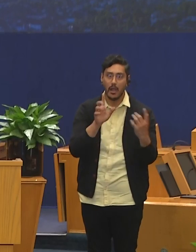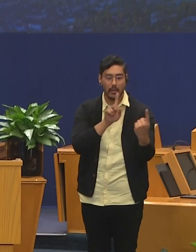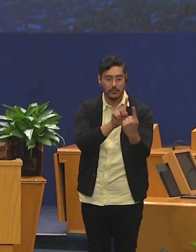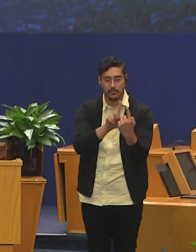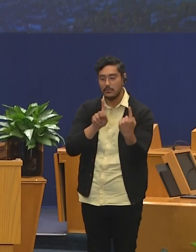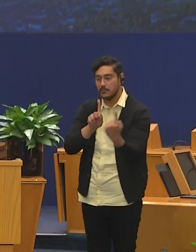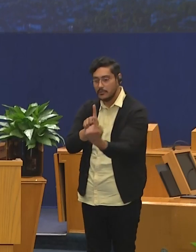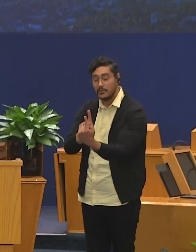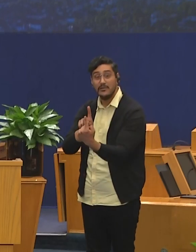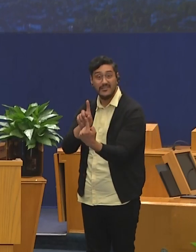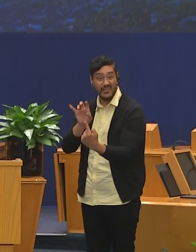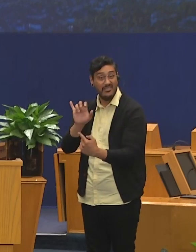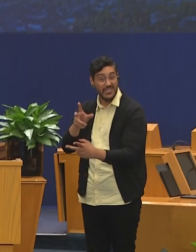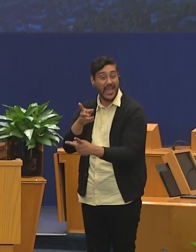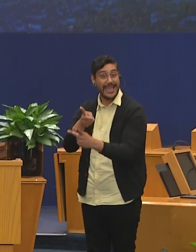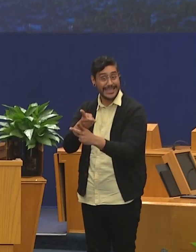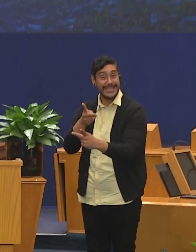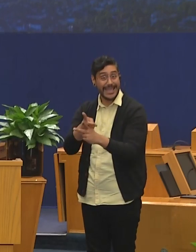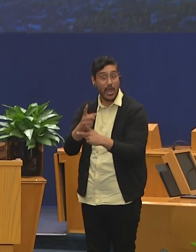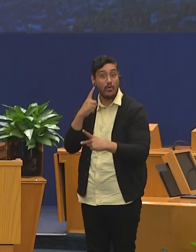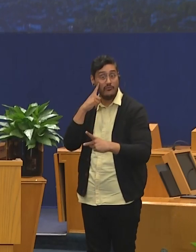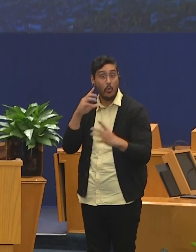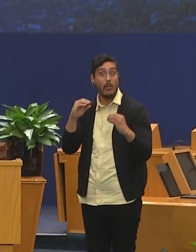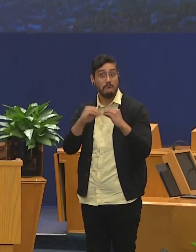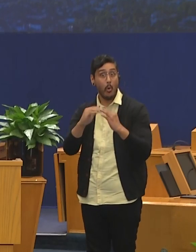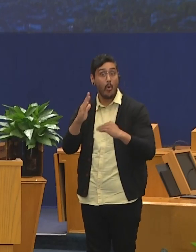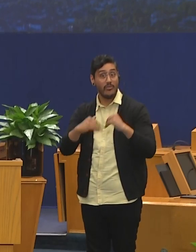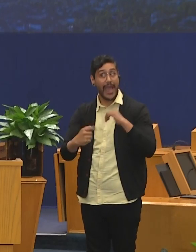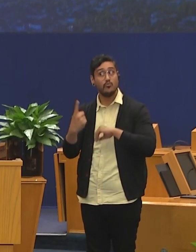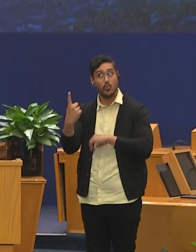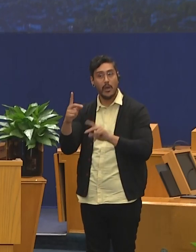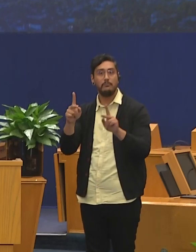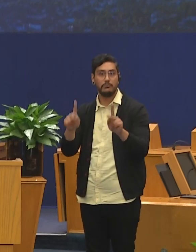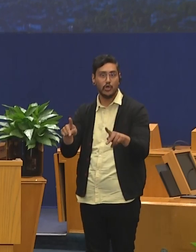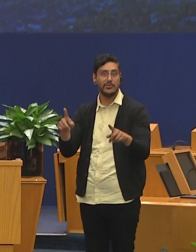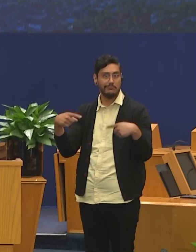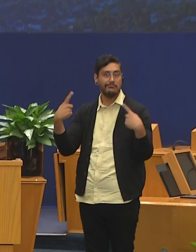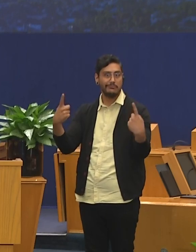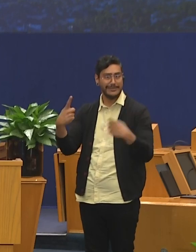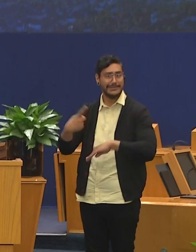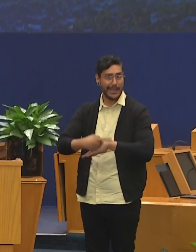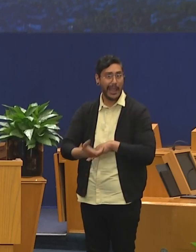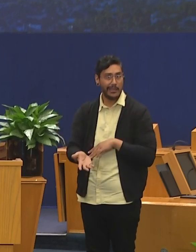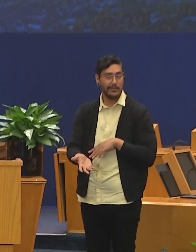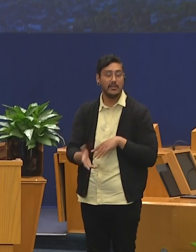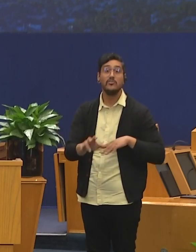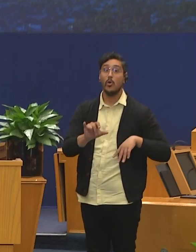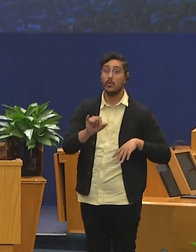PEOPLE WHO NEED A LOT OF SUPPORT, OFTEN CARE FOR MORE